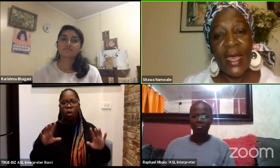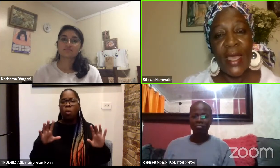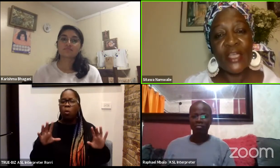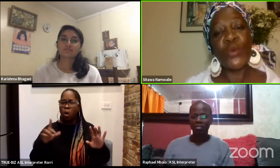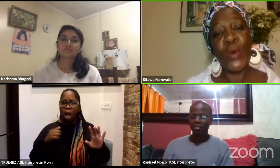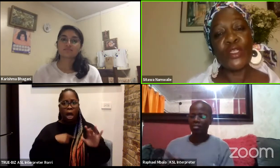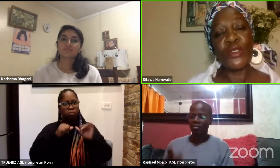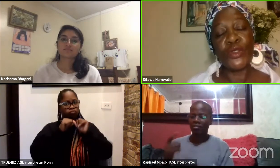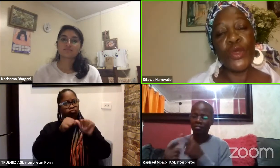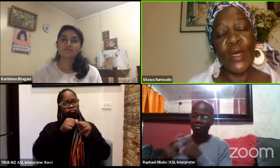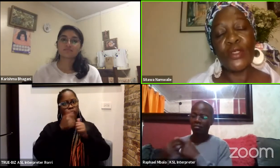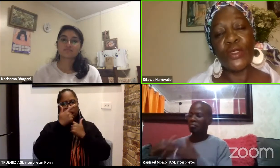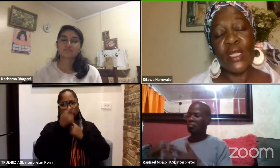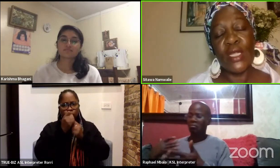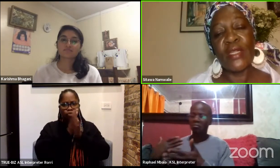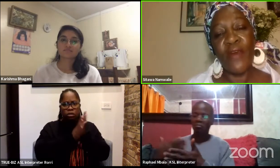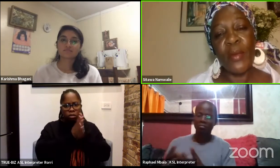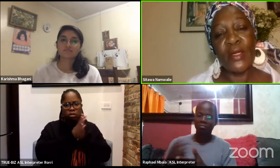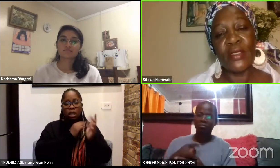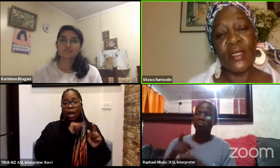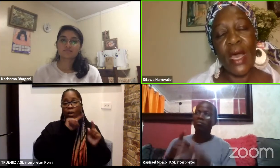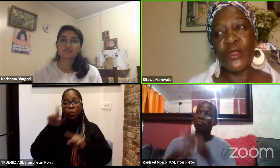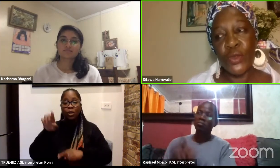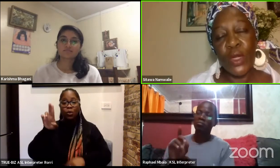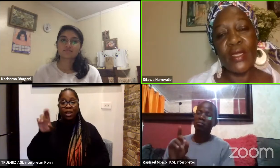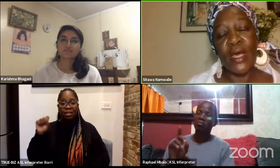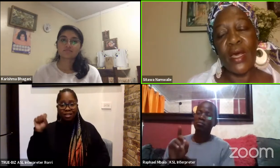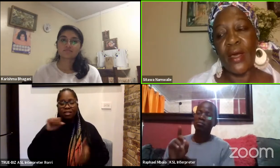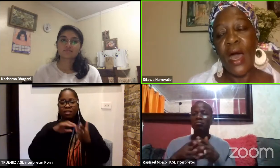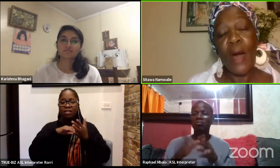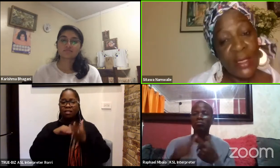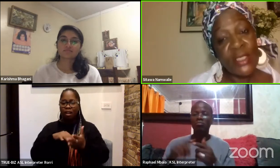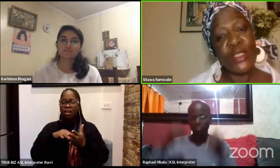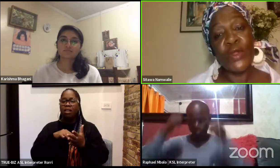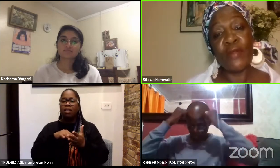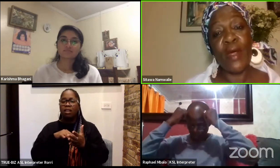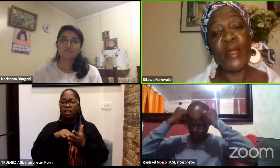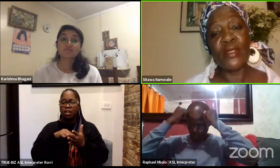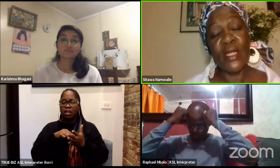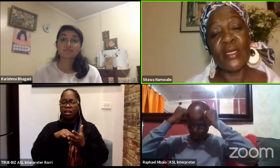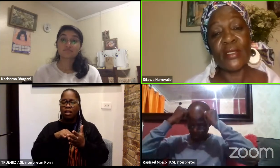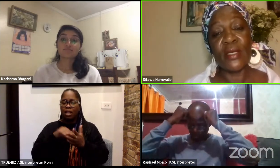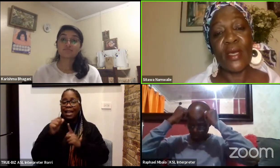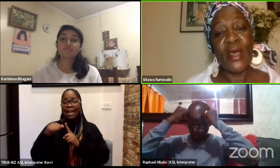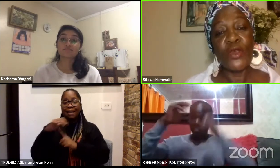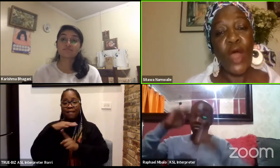and I actually went to the US to do a master's degree in environmental studies.